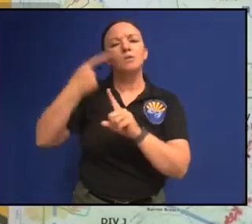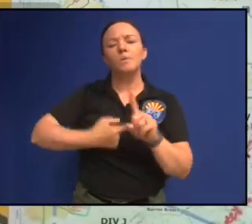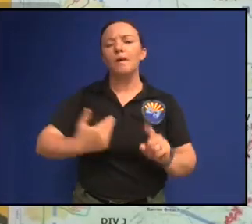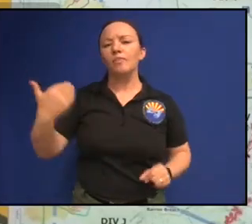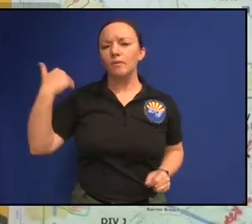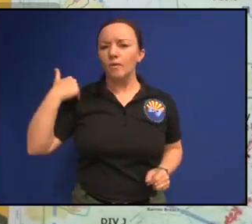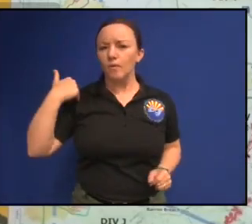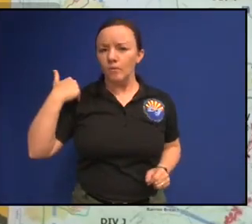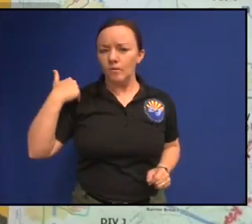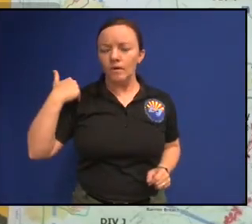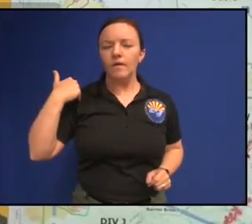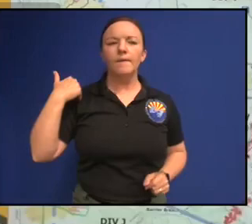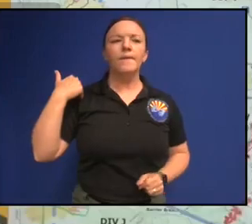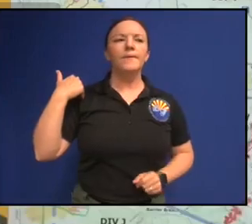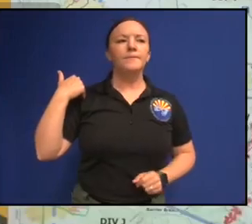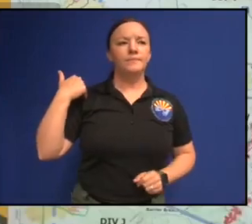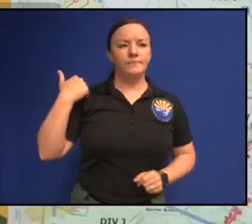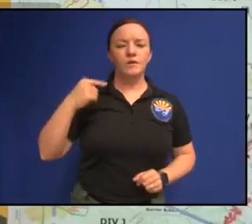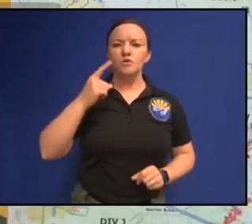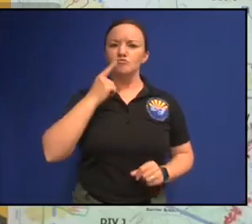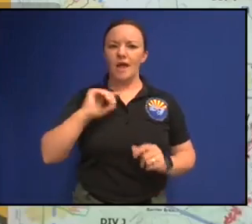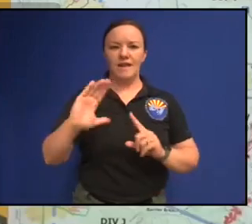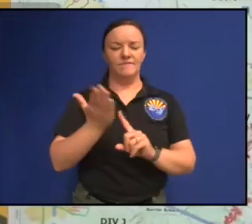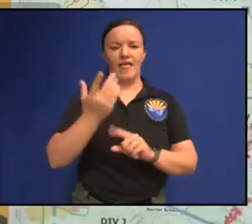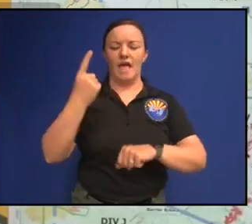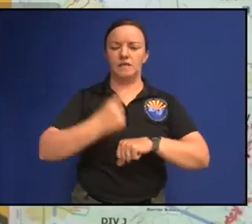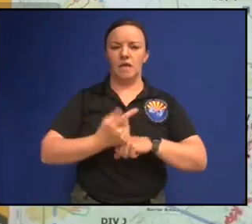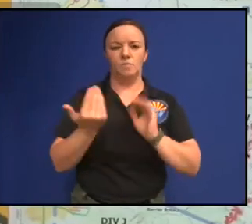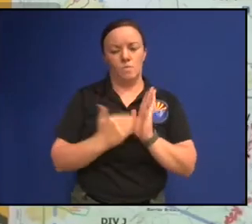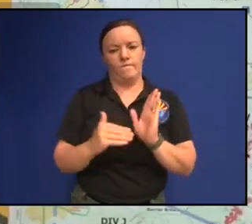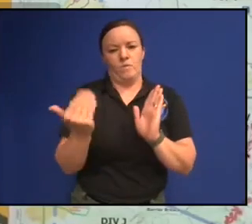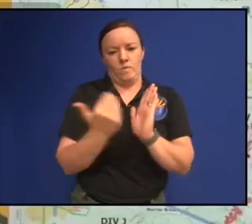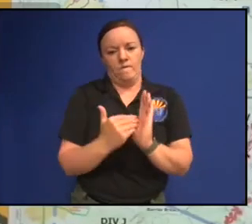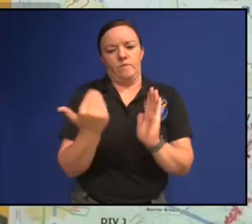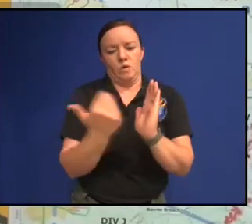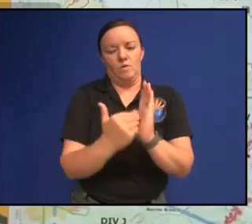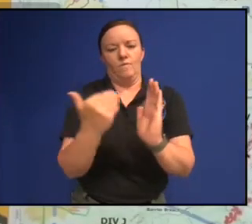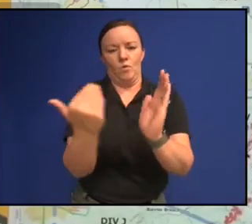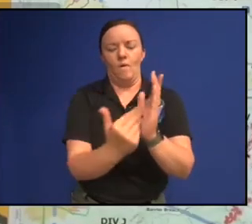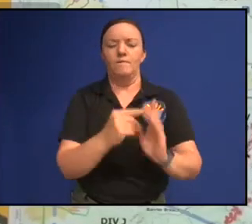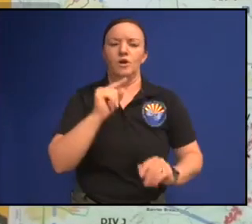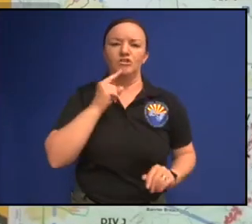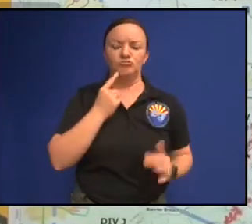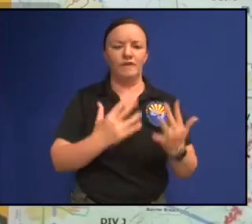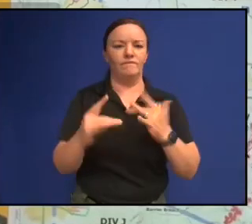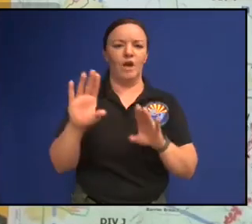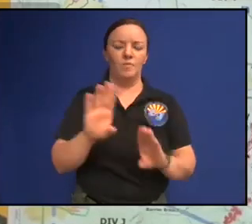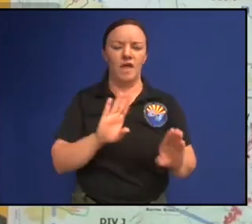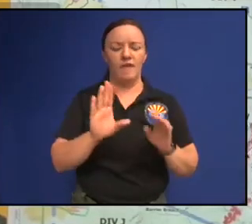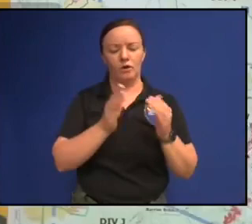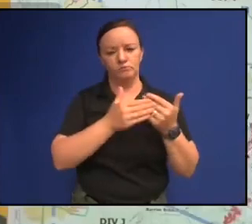ENDURING CONSECUTIVE RED FLAG DAYS AN SEEING EXTREME FIRE BEHAVIOR OF LONG-RANGE SPOTTING, THE FIRE RUNNING